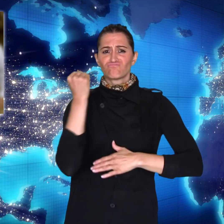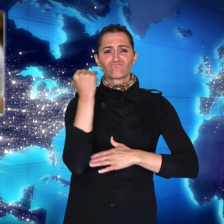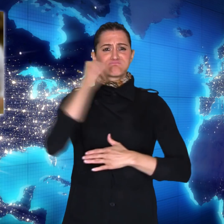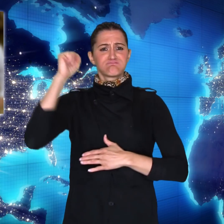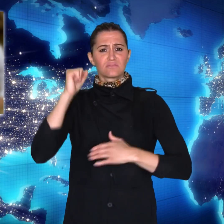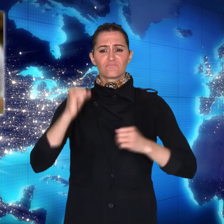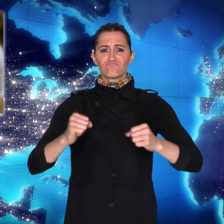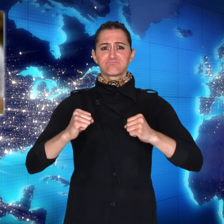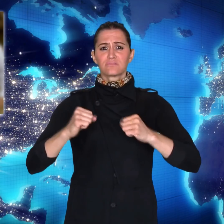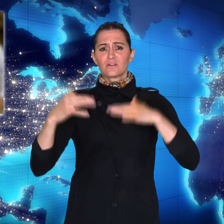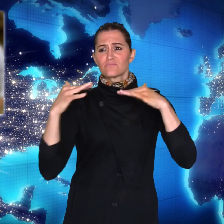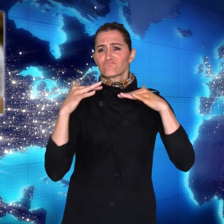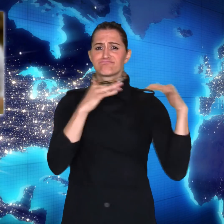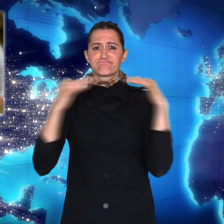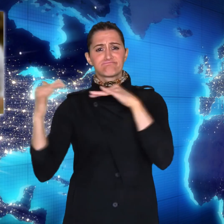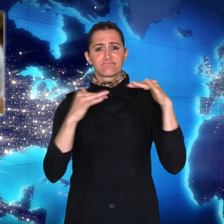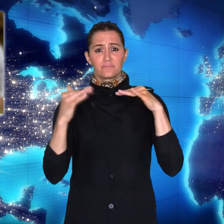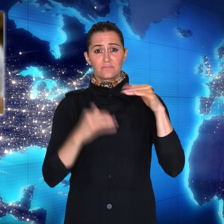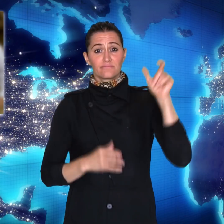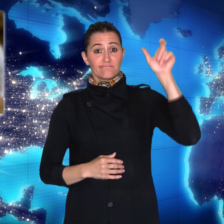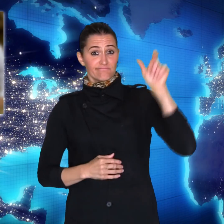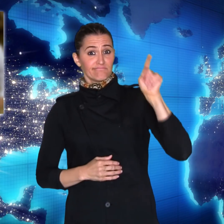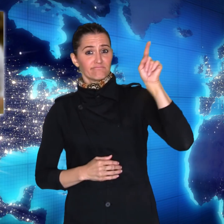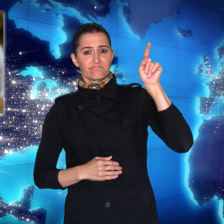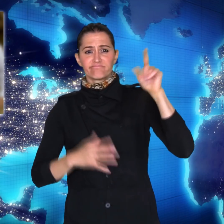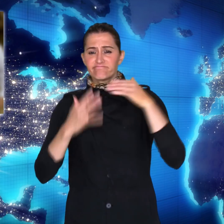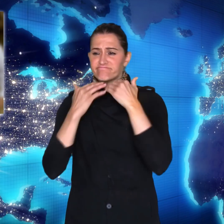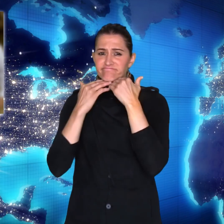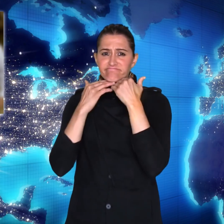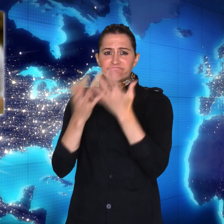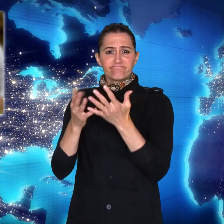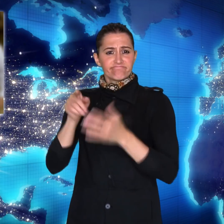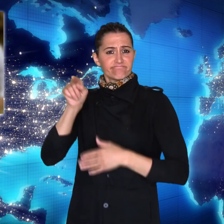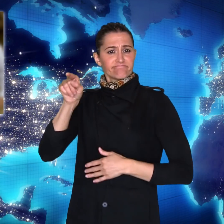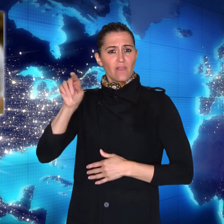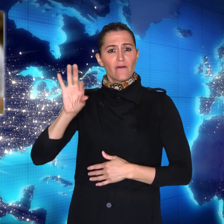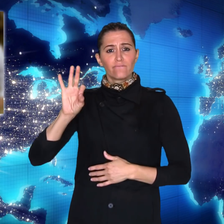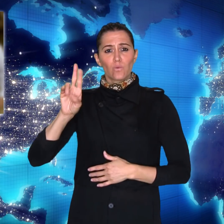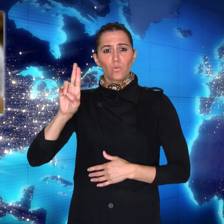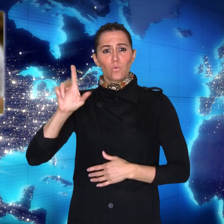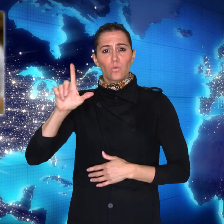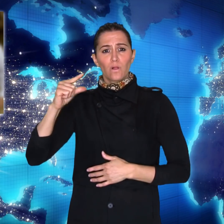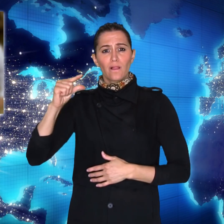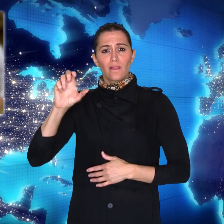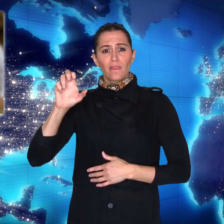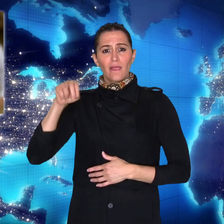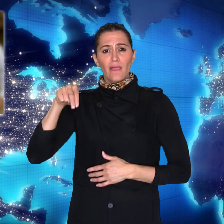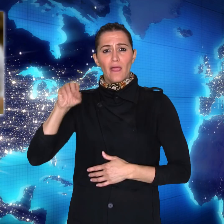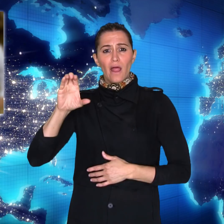Revolution to oust the authoritarian